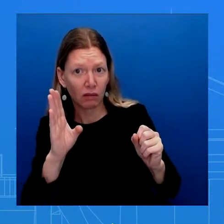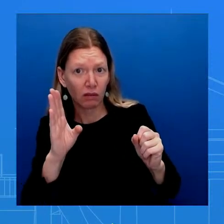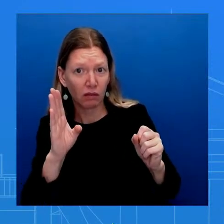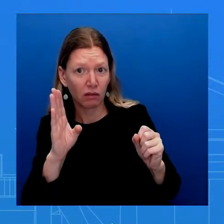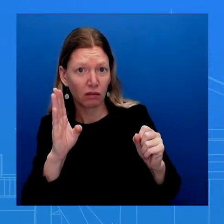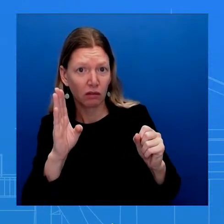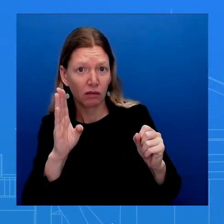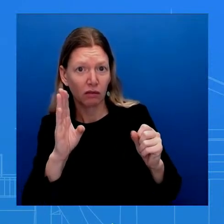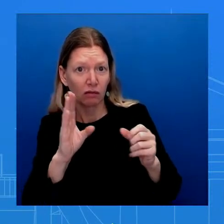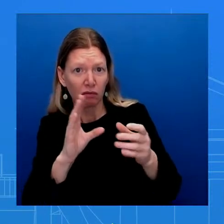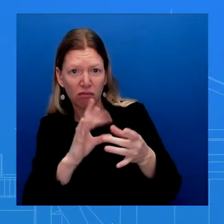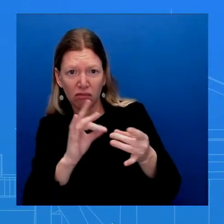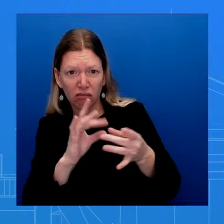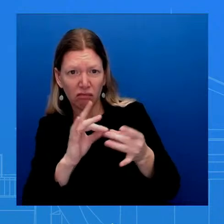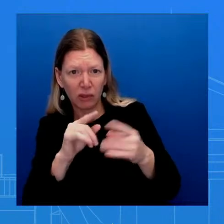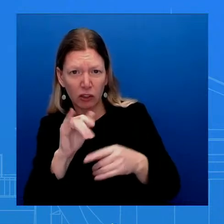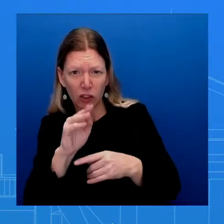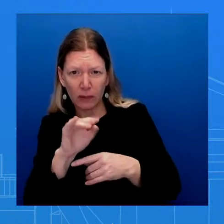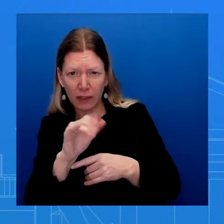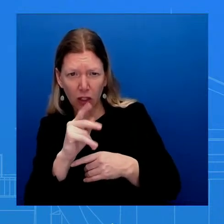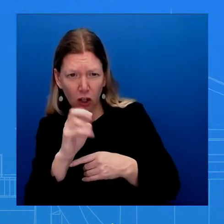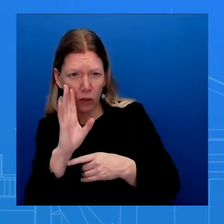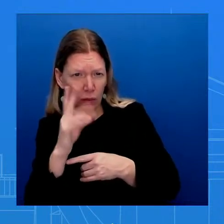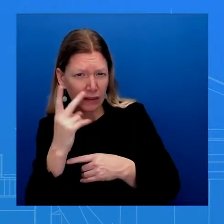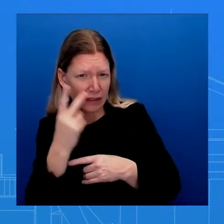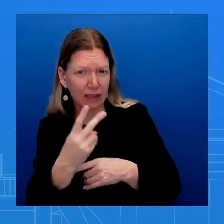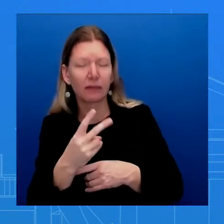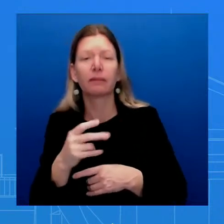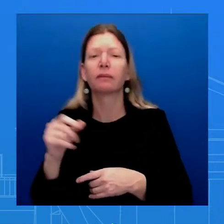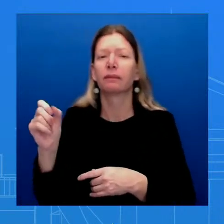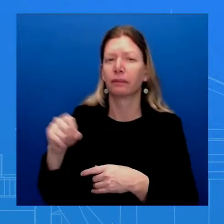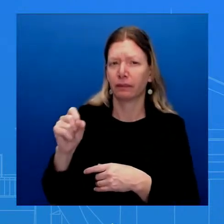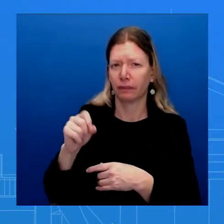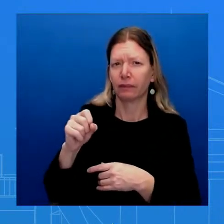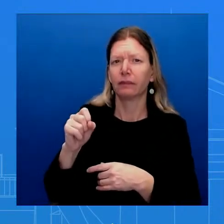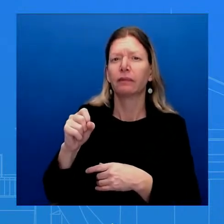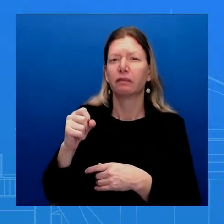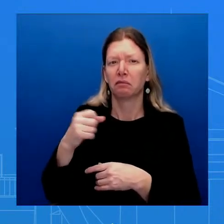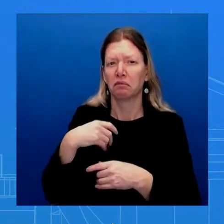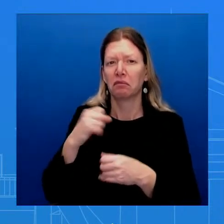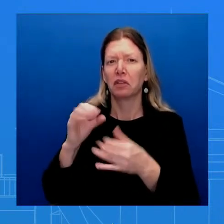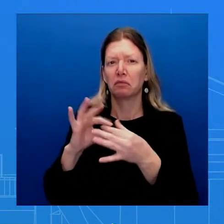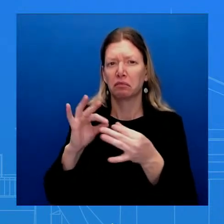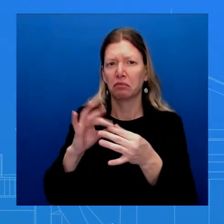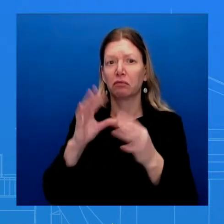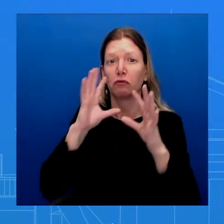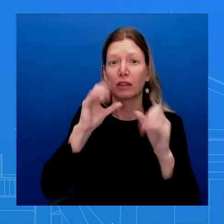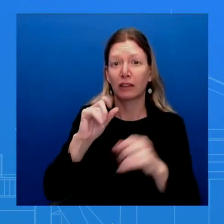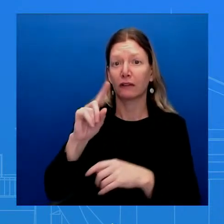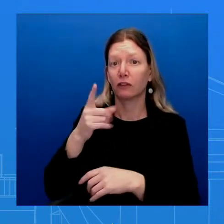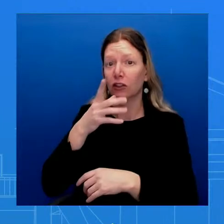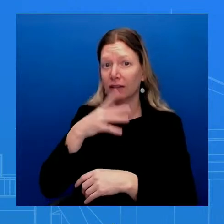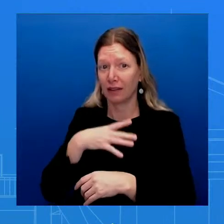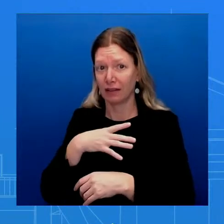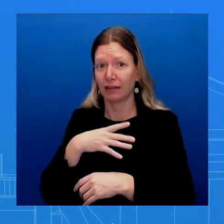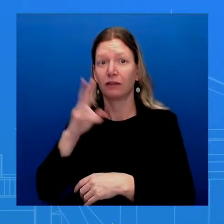As you know, the President and the First Lady and the Vice President and the Second Gentleman are going to be attending tomorrow --